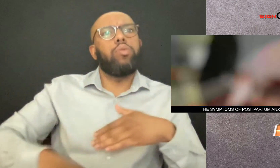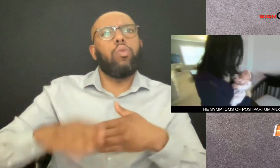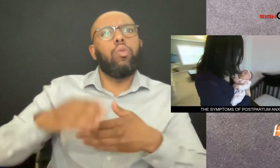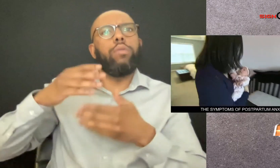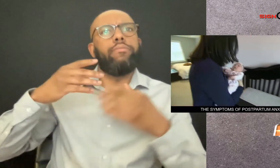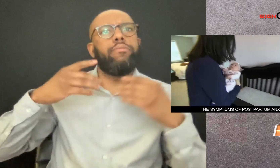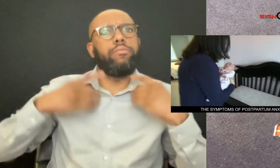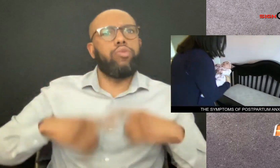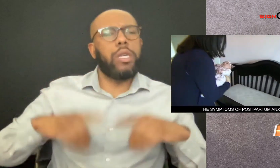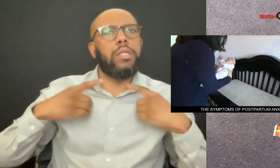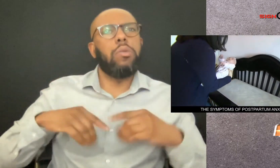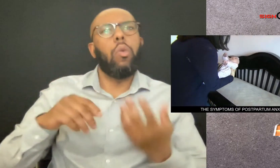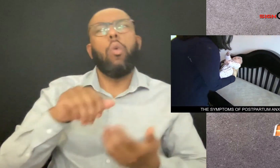or baby blues